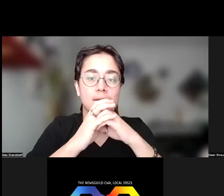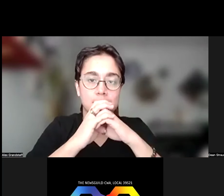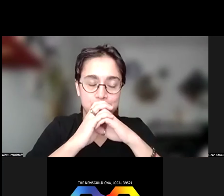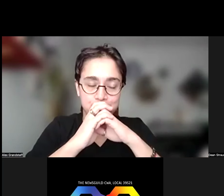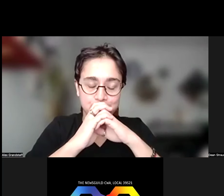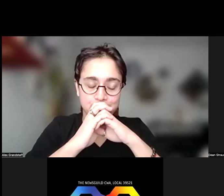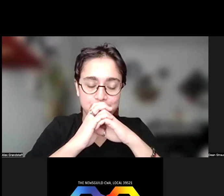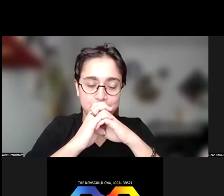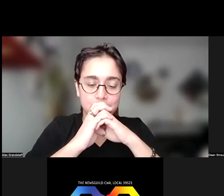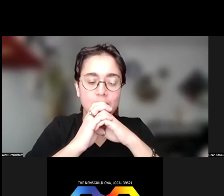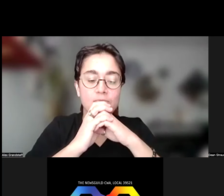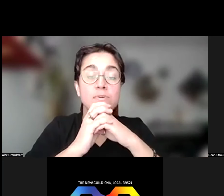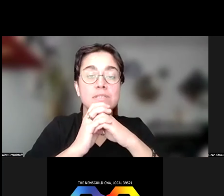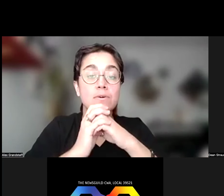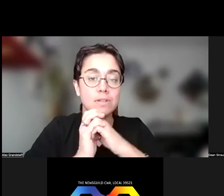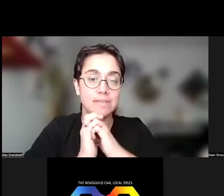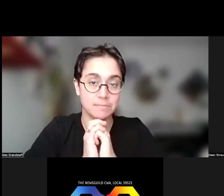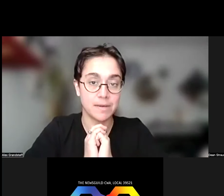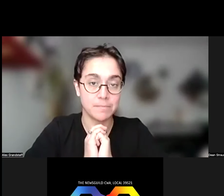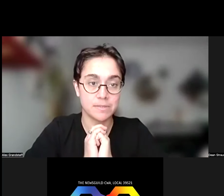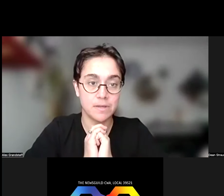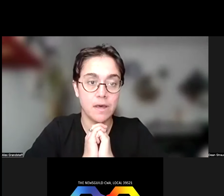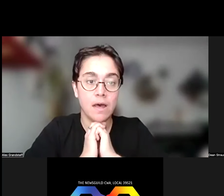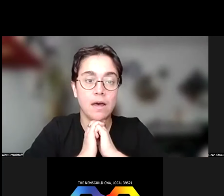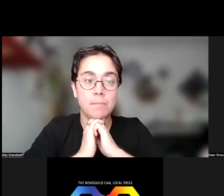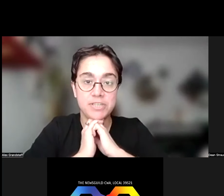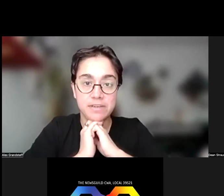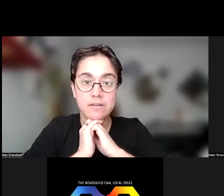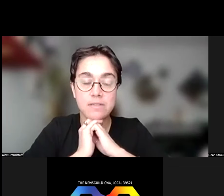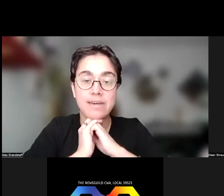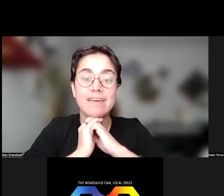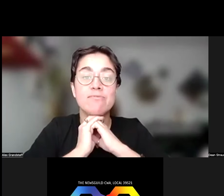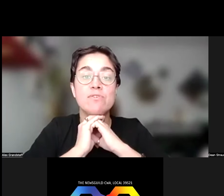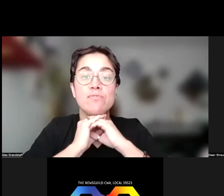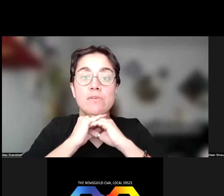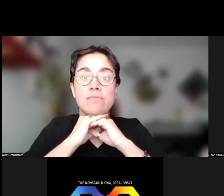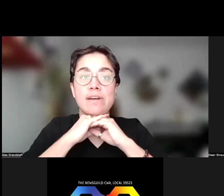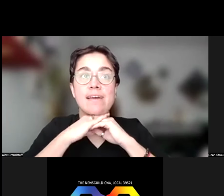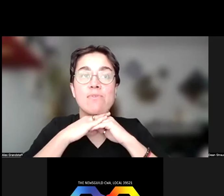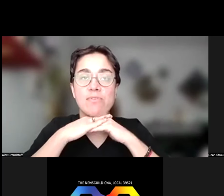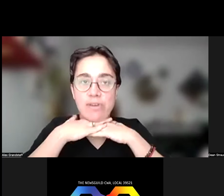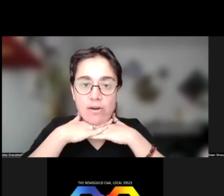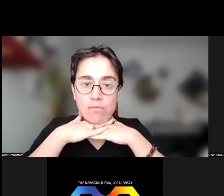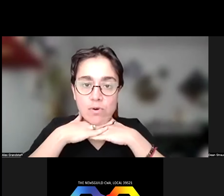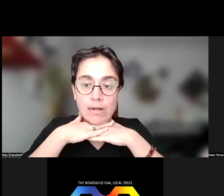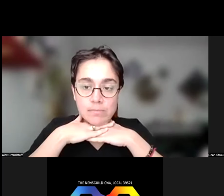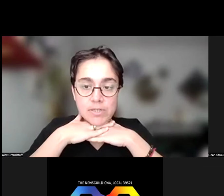I think the thing to do is actually focus locally, sometimes. Particularly,